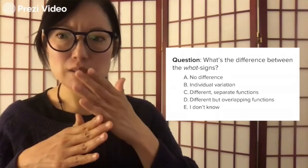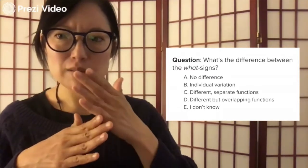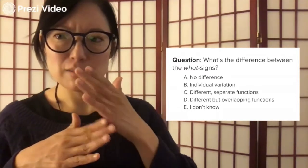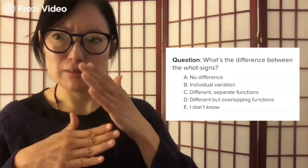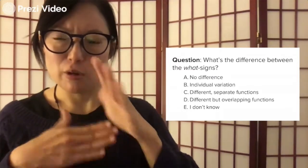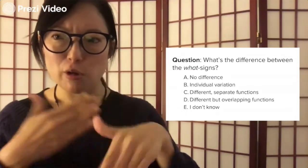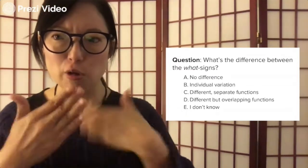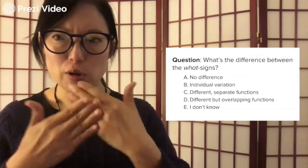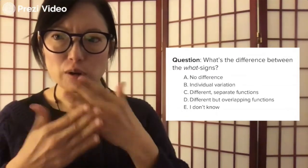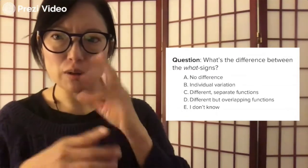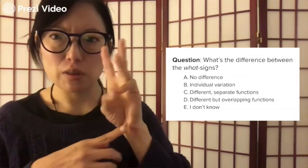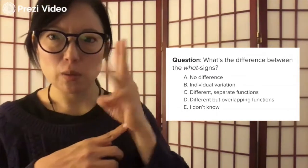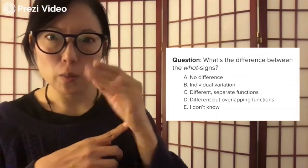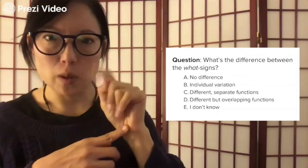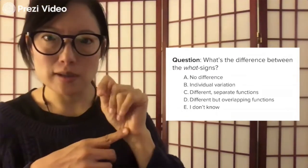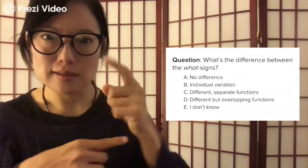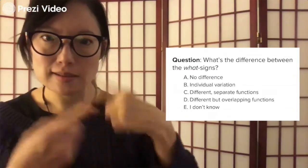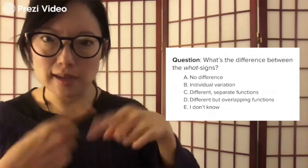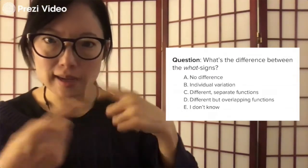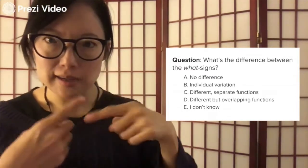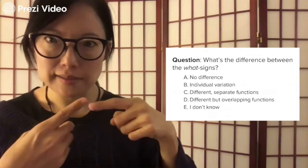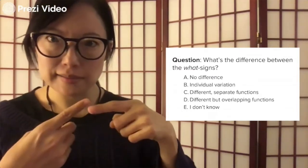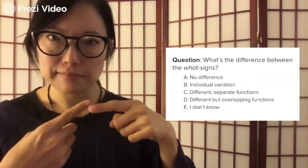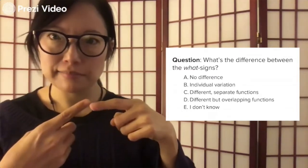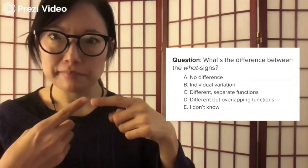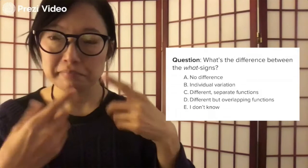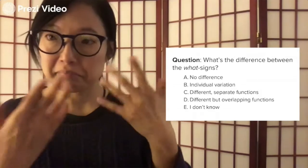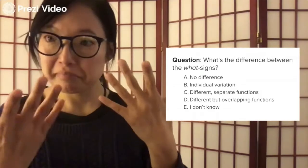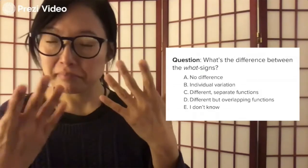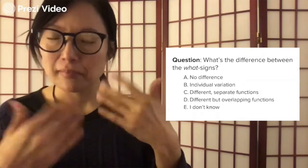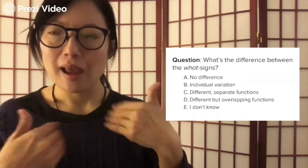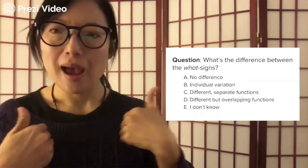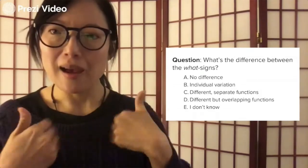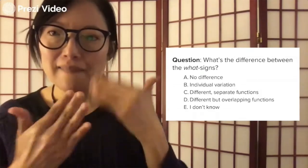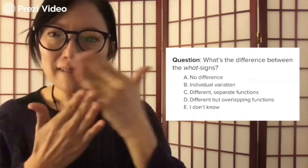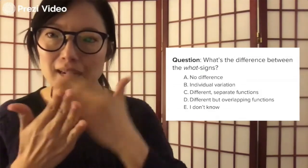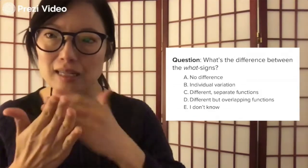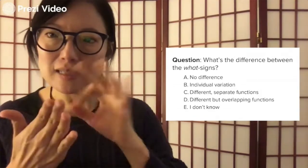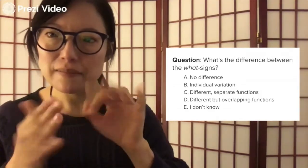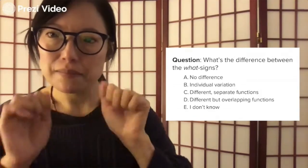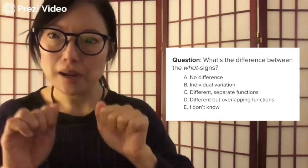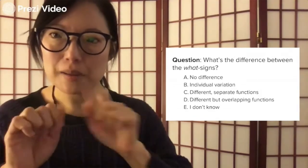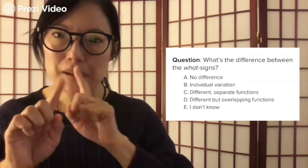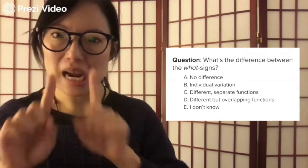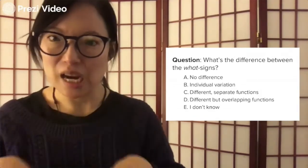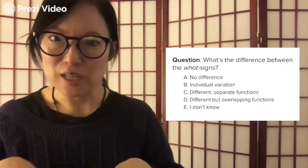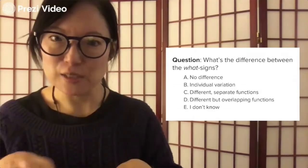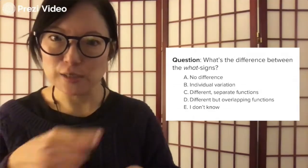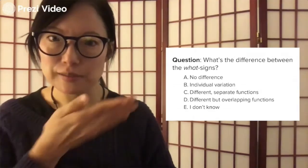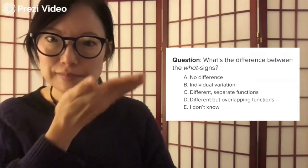between all of the what- signs? Here are some possible answers?